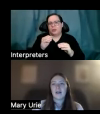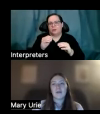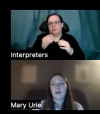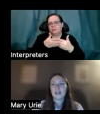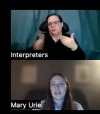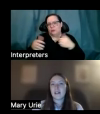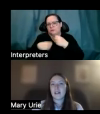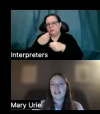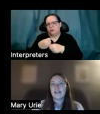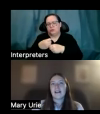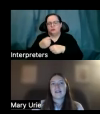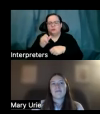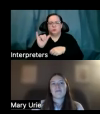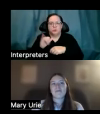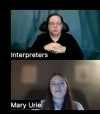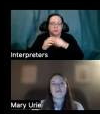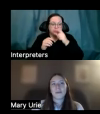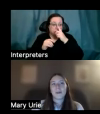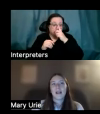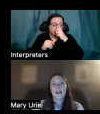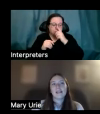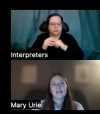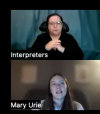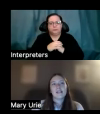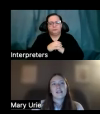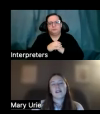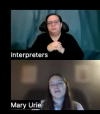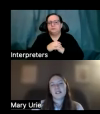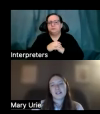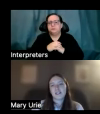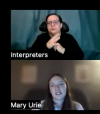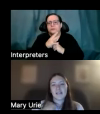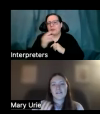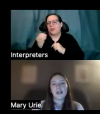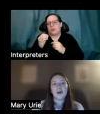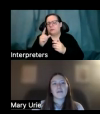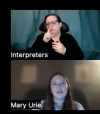throughout the year. As and these is just kind of going over